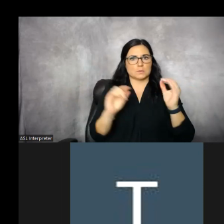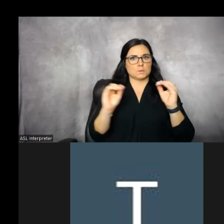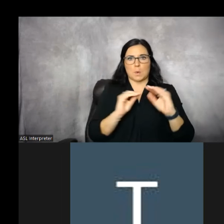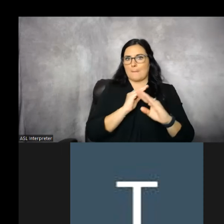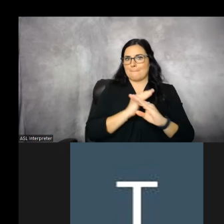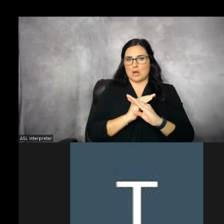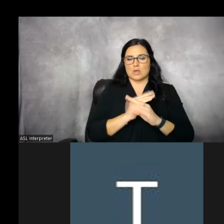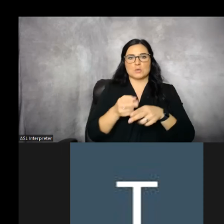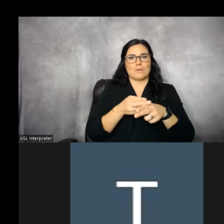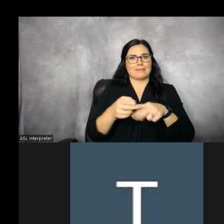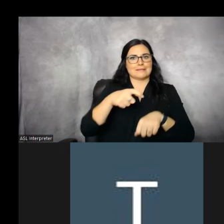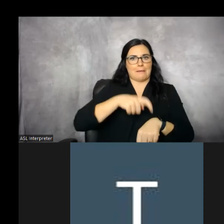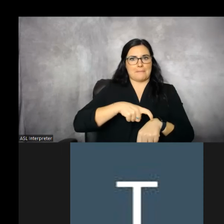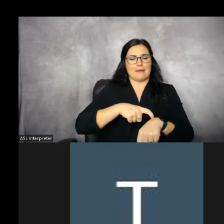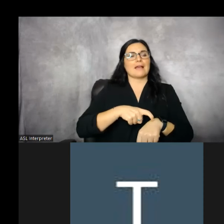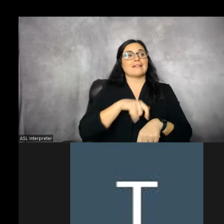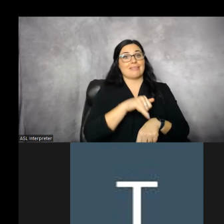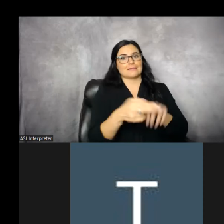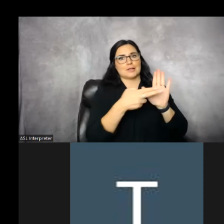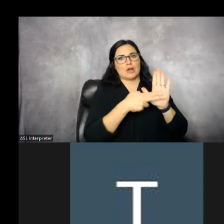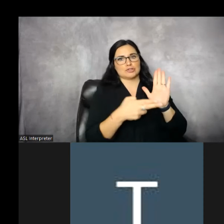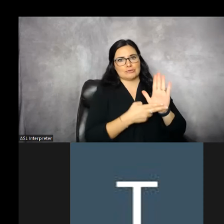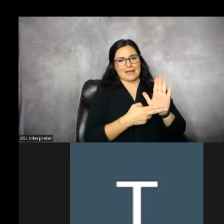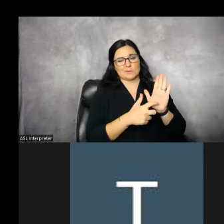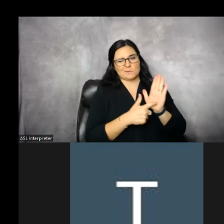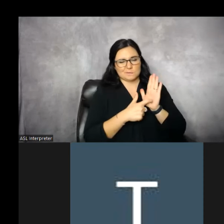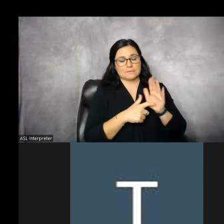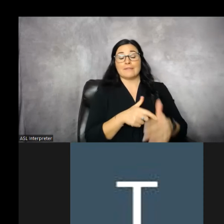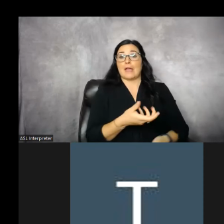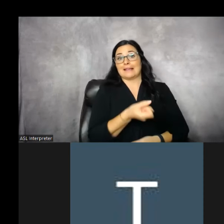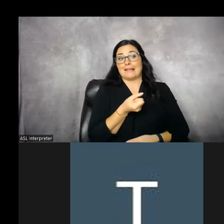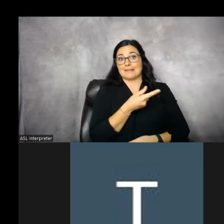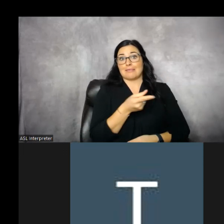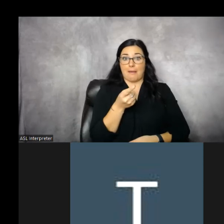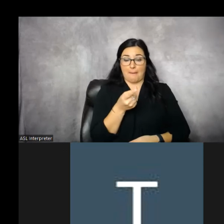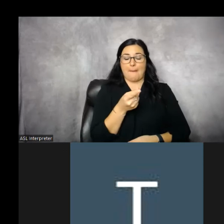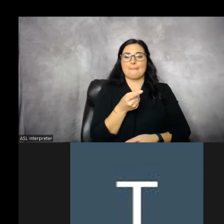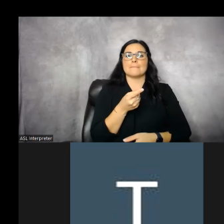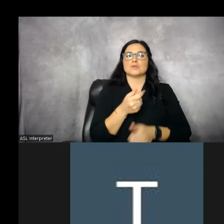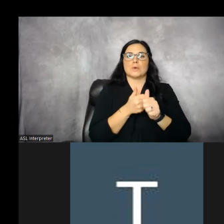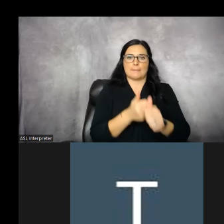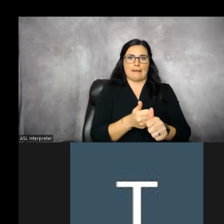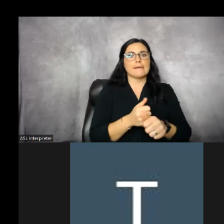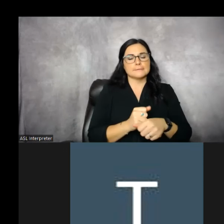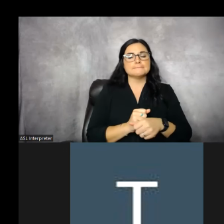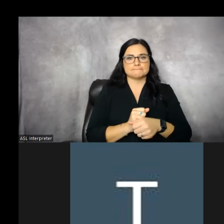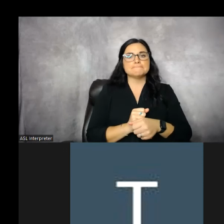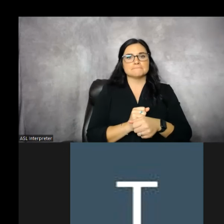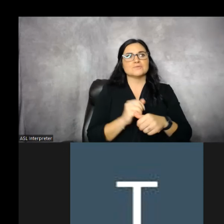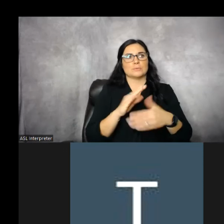And it's a contractual requirement, which is kind of how you get vendors from where they are to a more accessible solution over time.